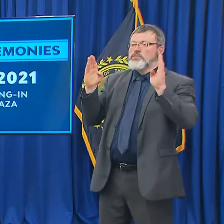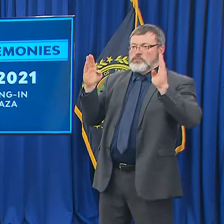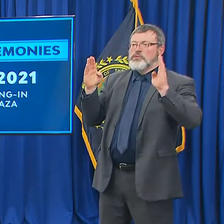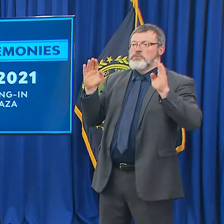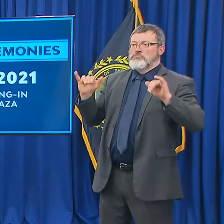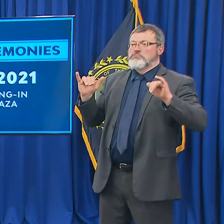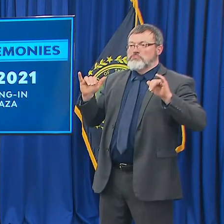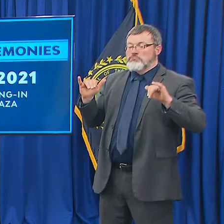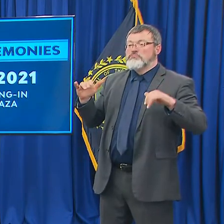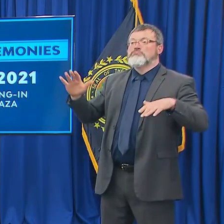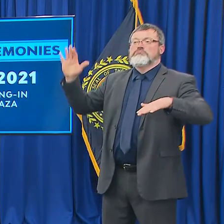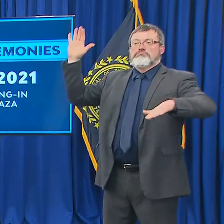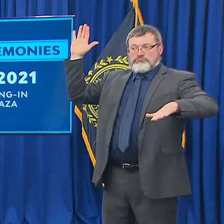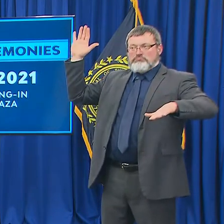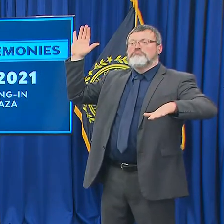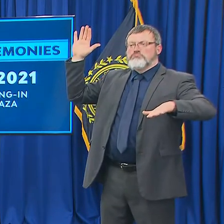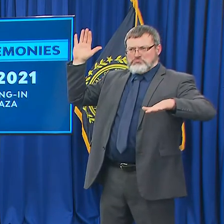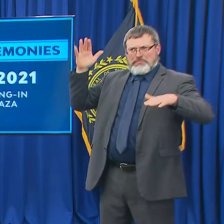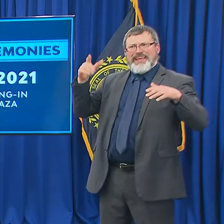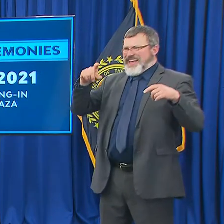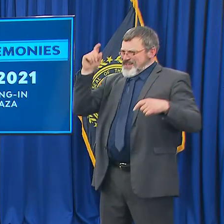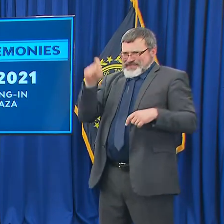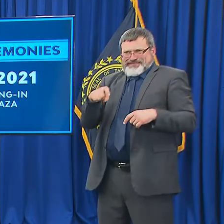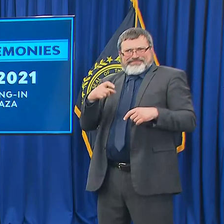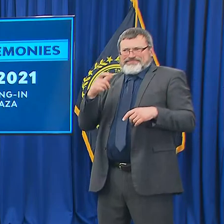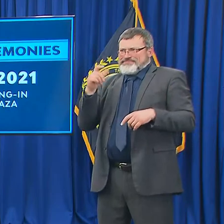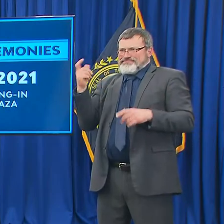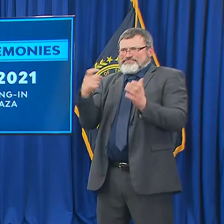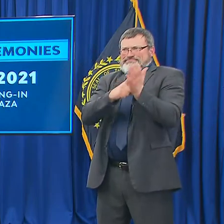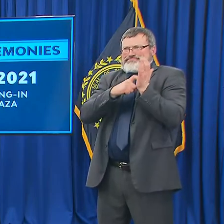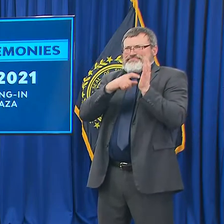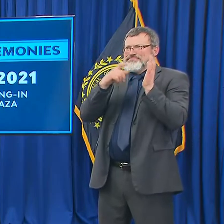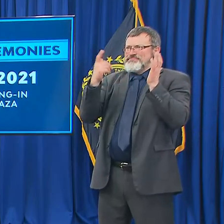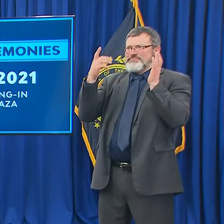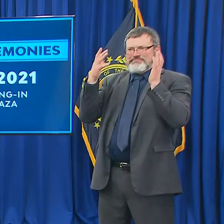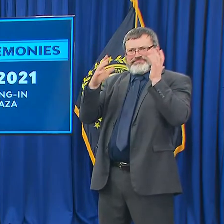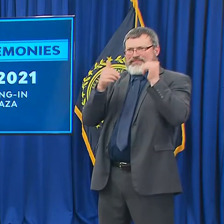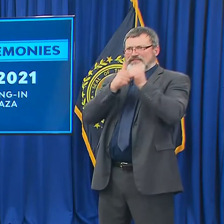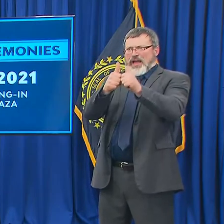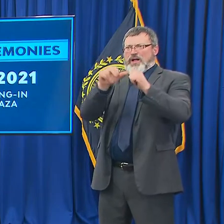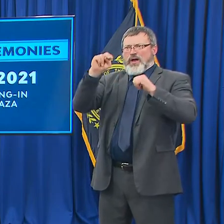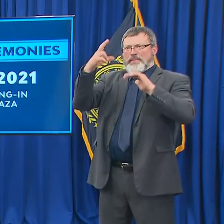as part of the inaugural committee as we often do. But instead of a single large gala event in January